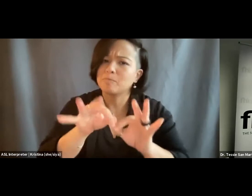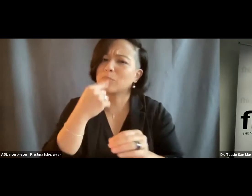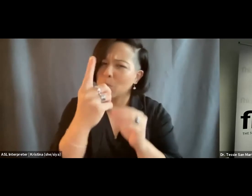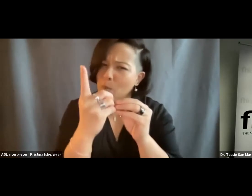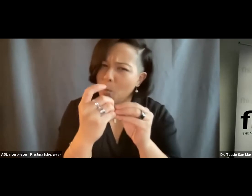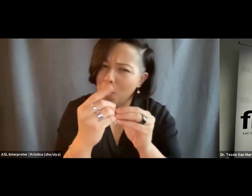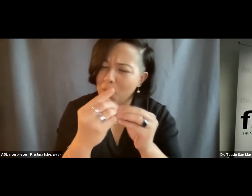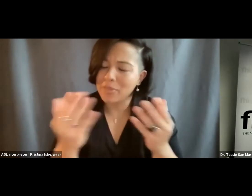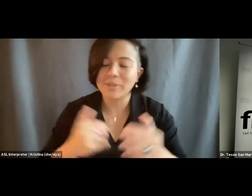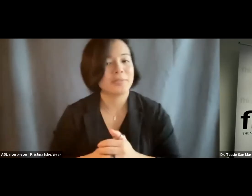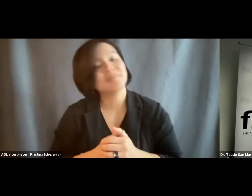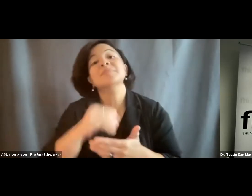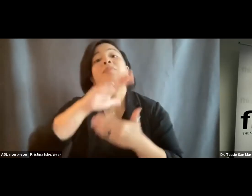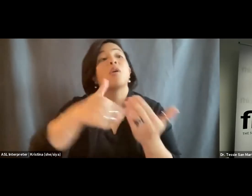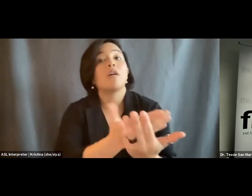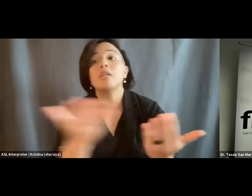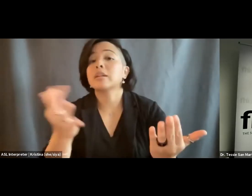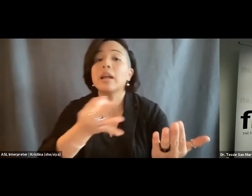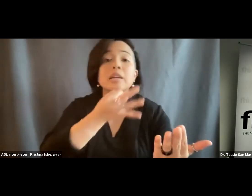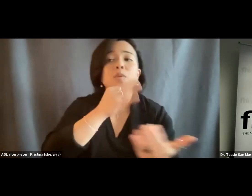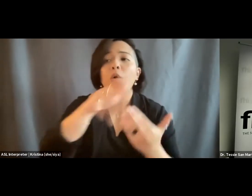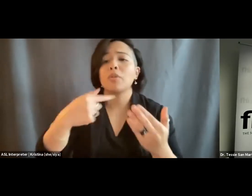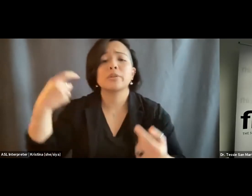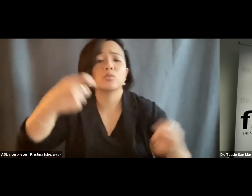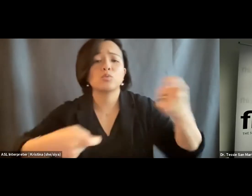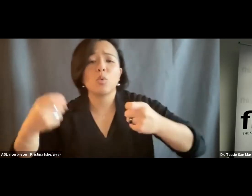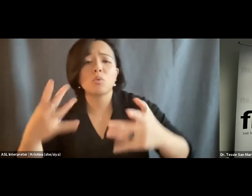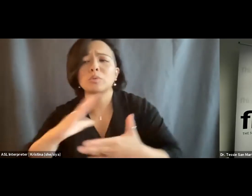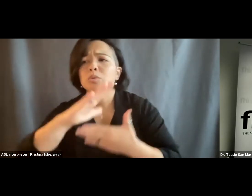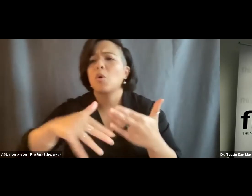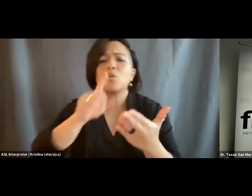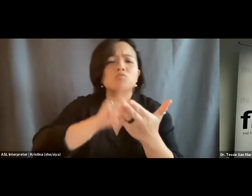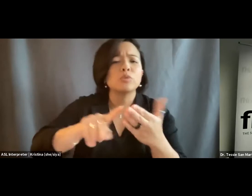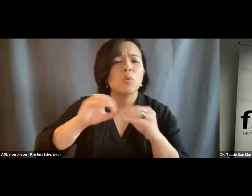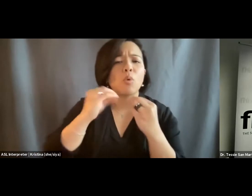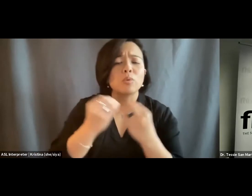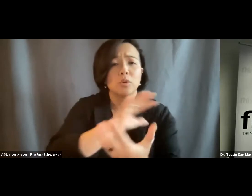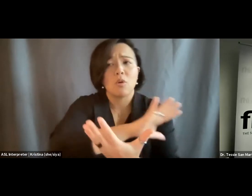So, all of these experts, all of these donors, all the research organizations, all of that is great.